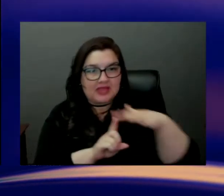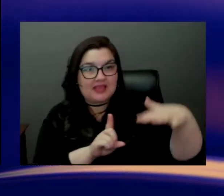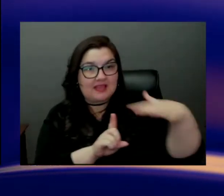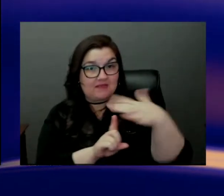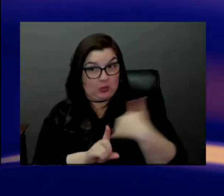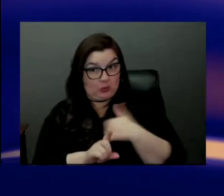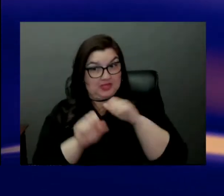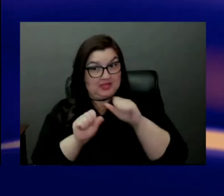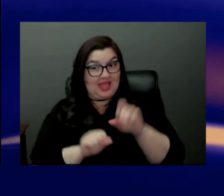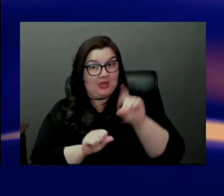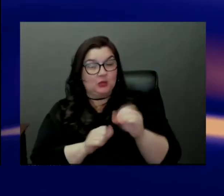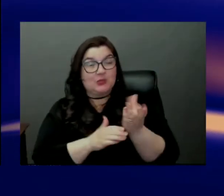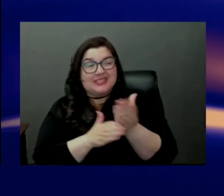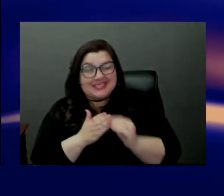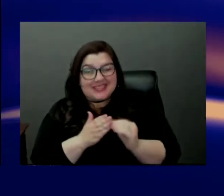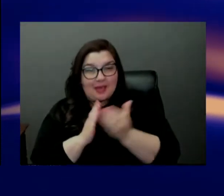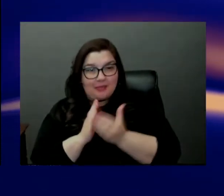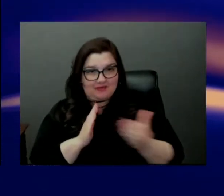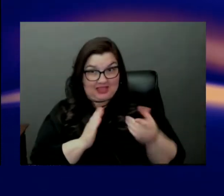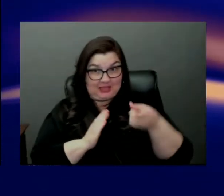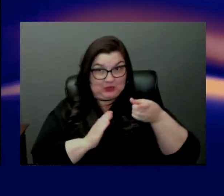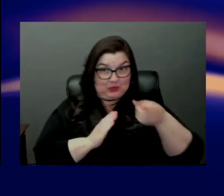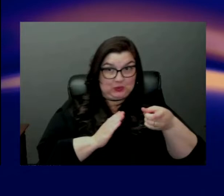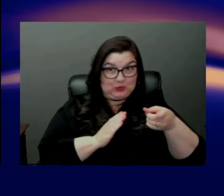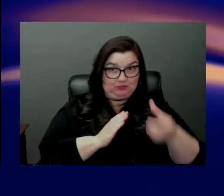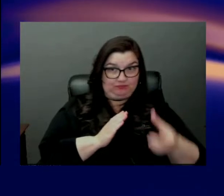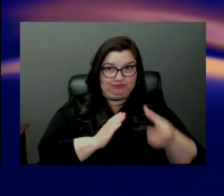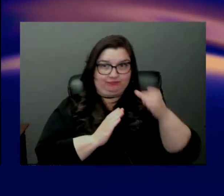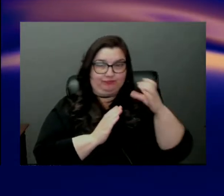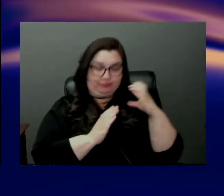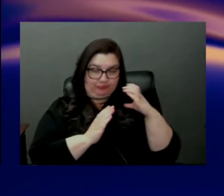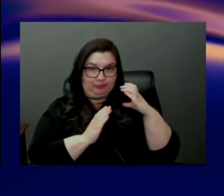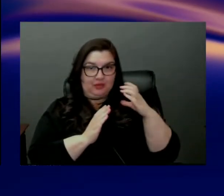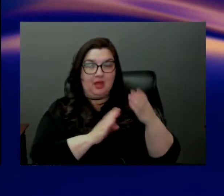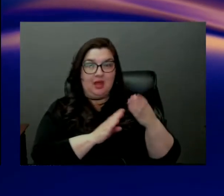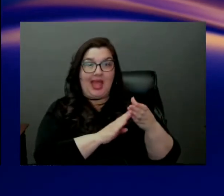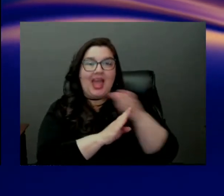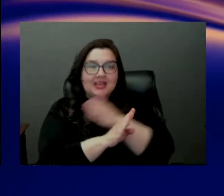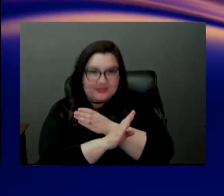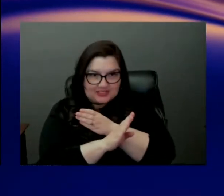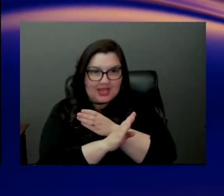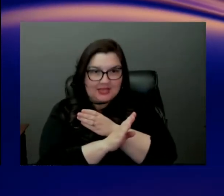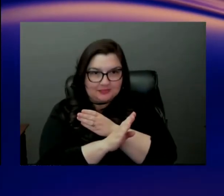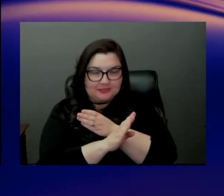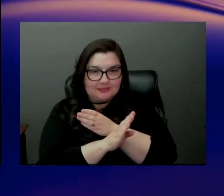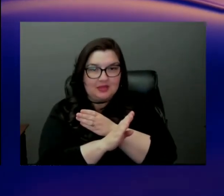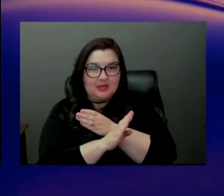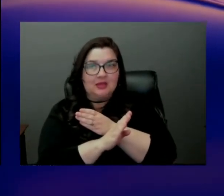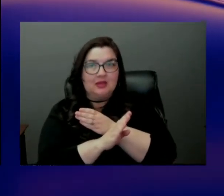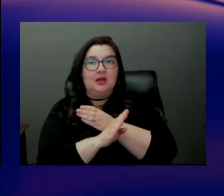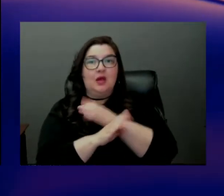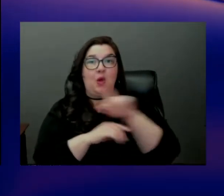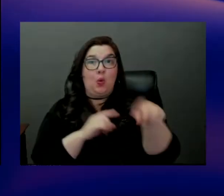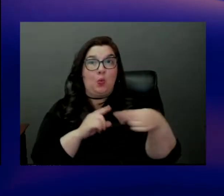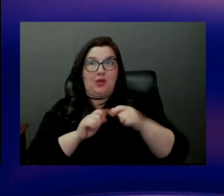that you would need to do normally when you're booting ahead of time. So that when it comes time to launch that instance from an army,